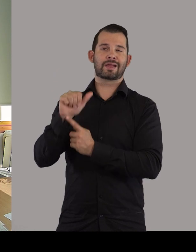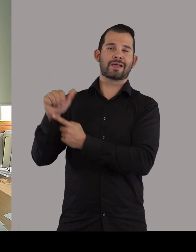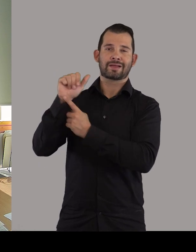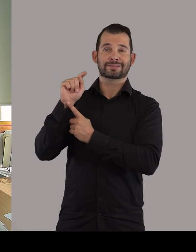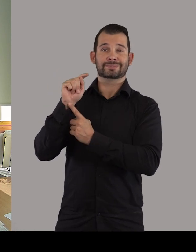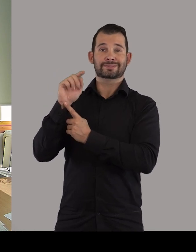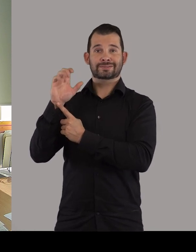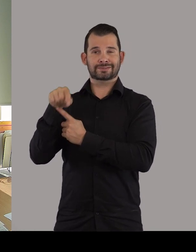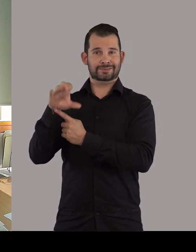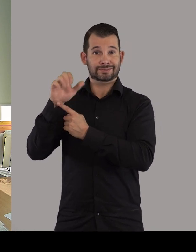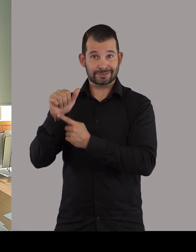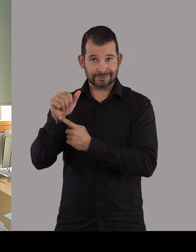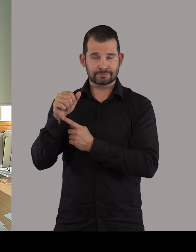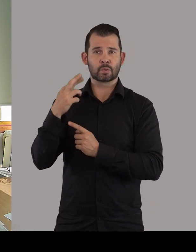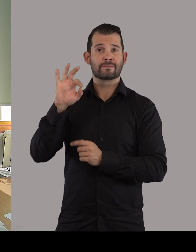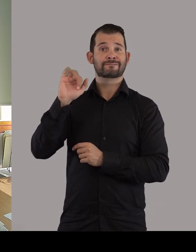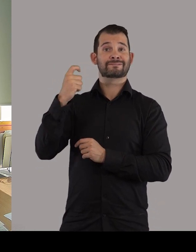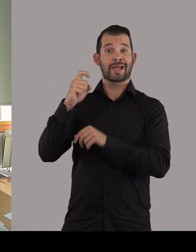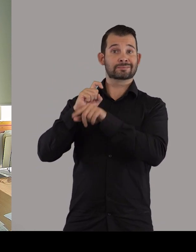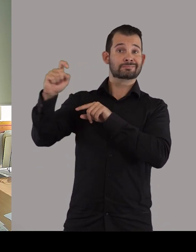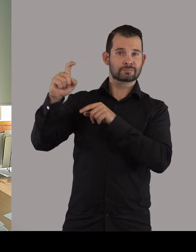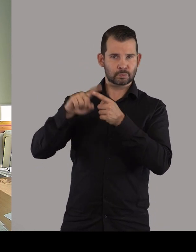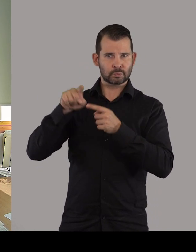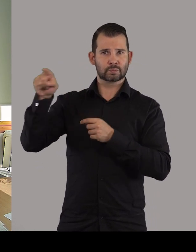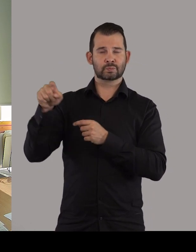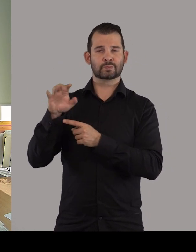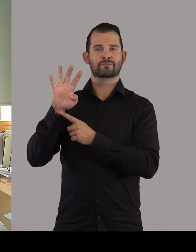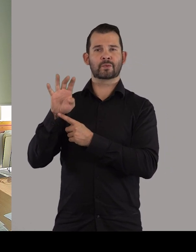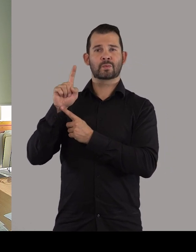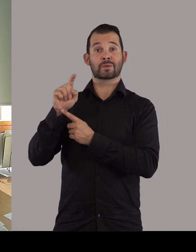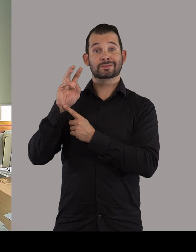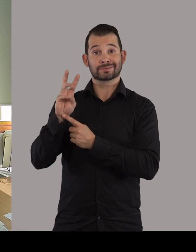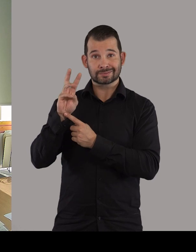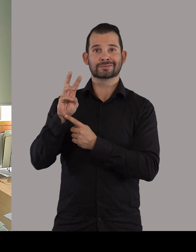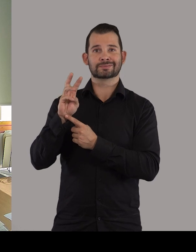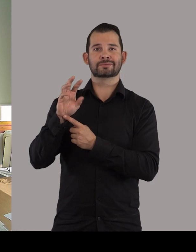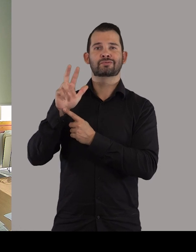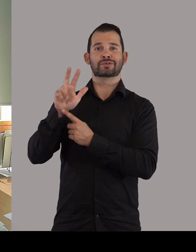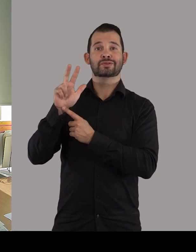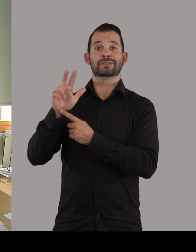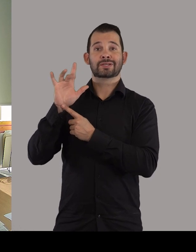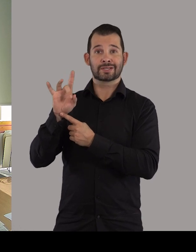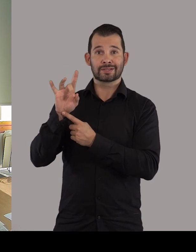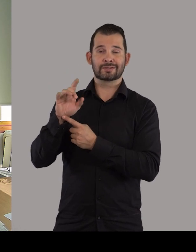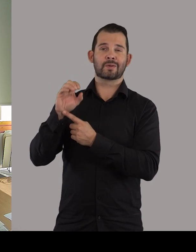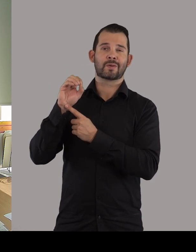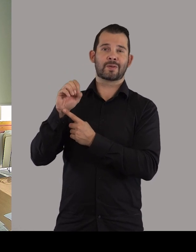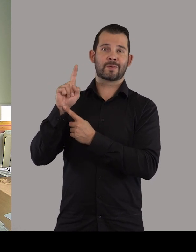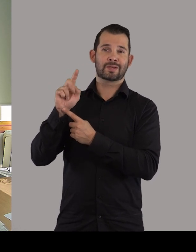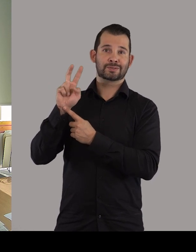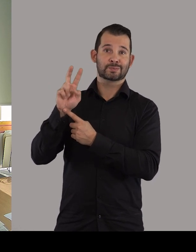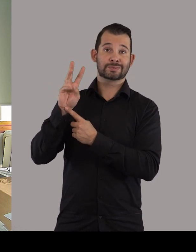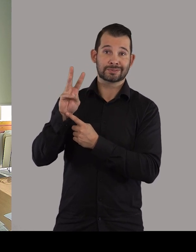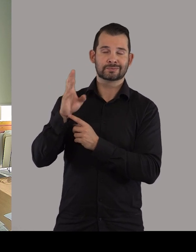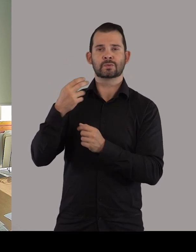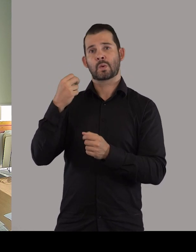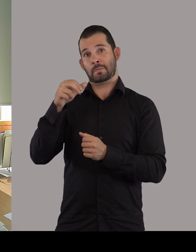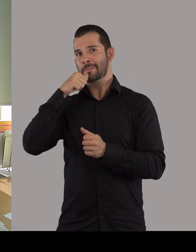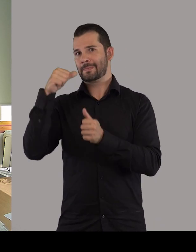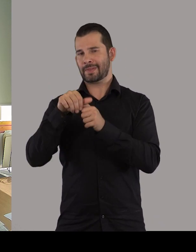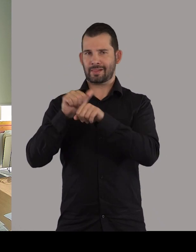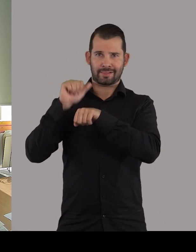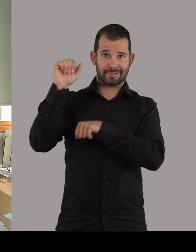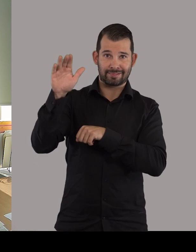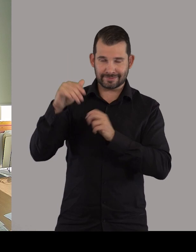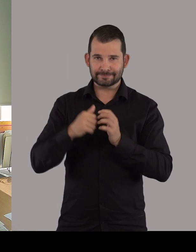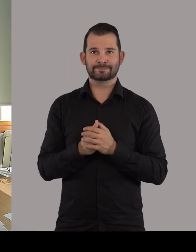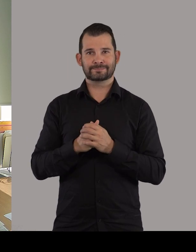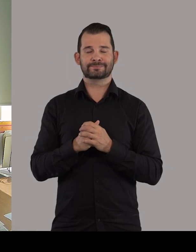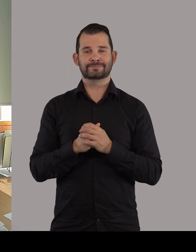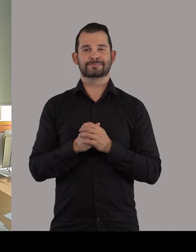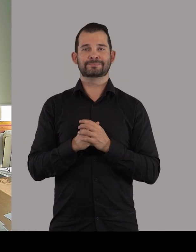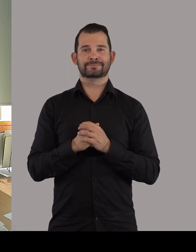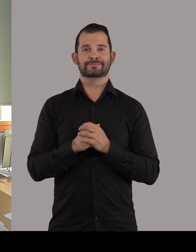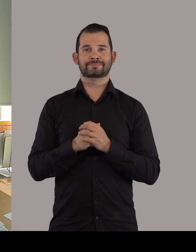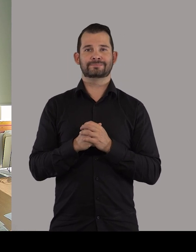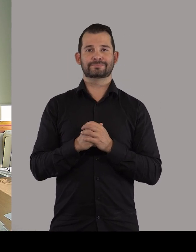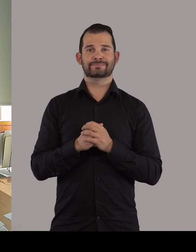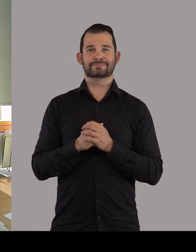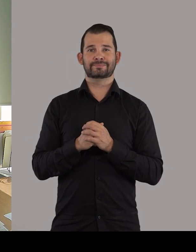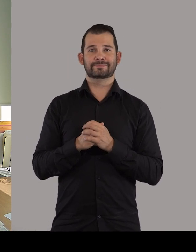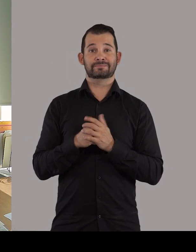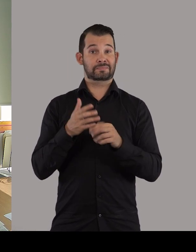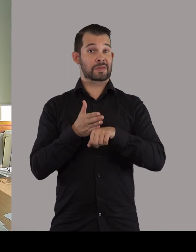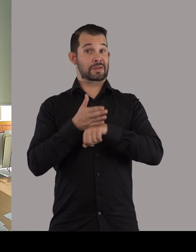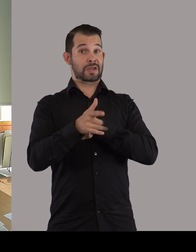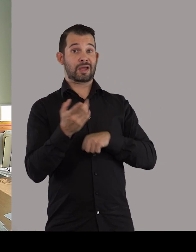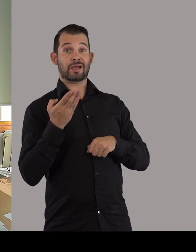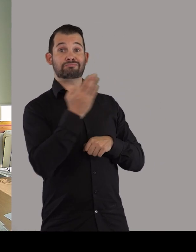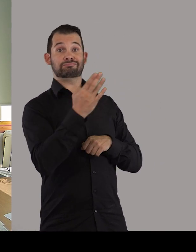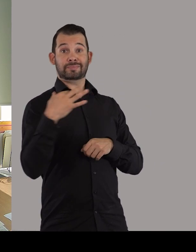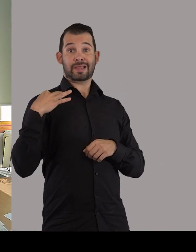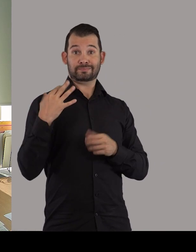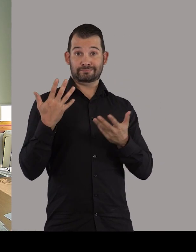wteligibility@ttc.ca; or by fax to 416-338-0126; or by mail.